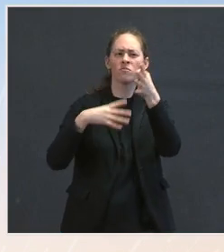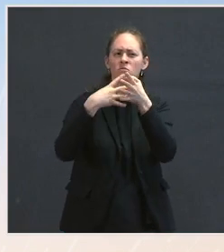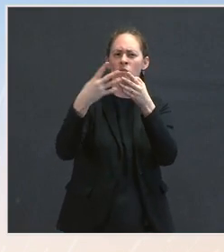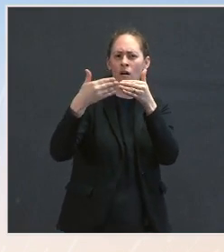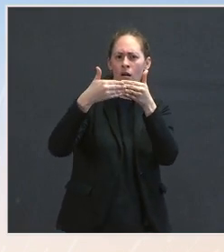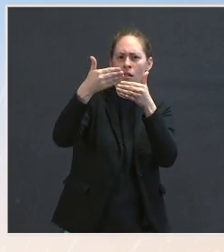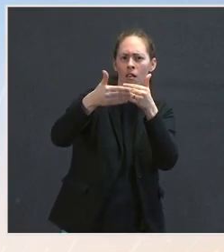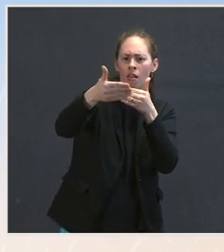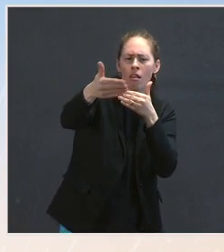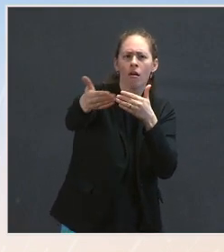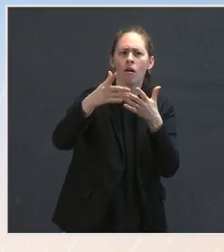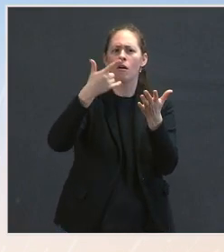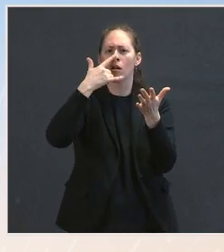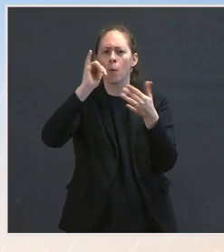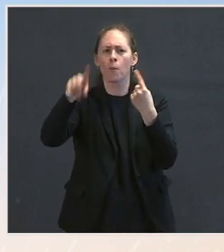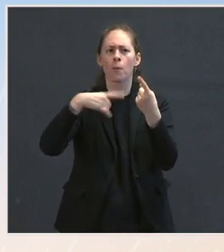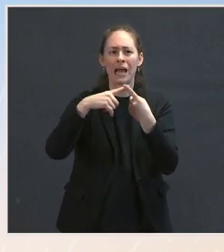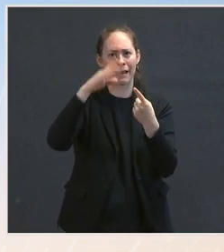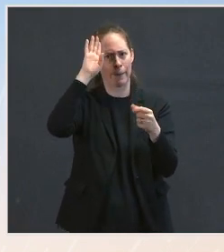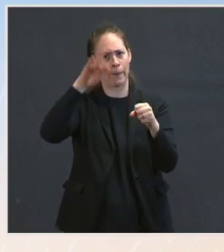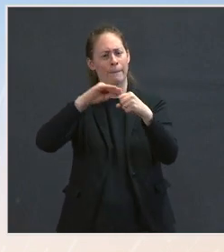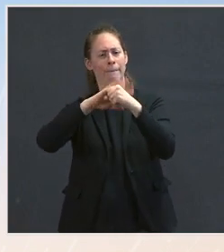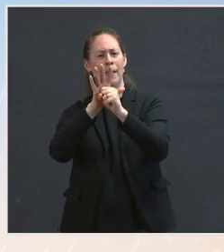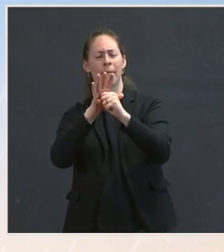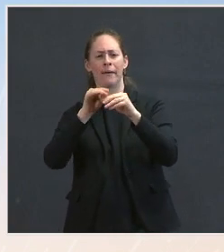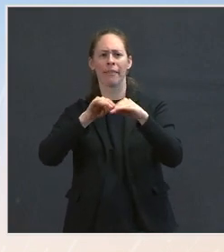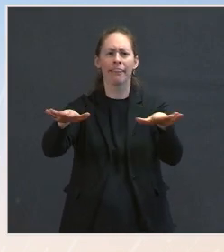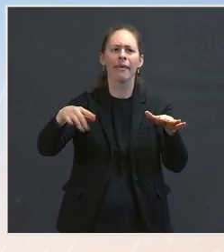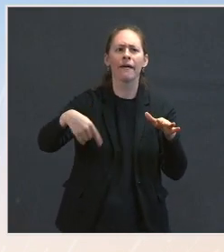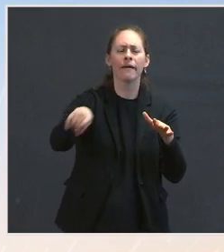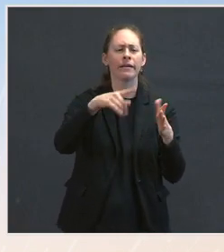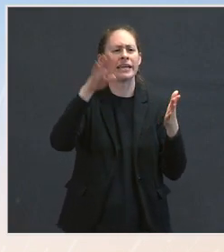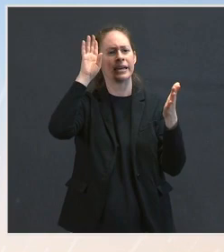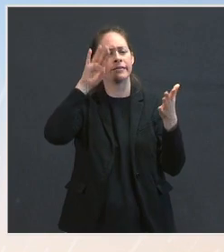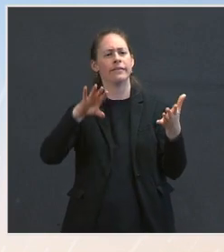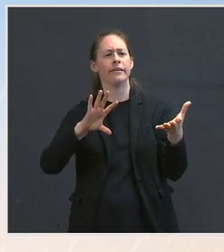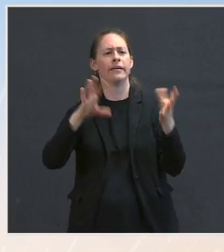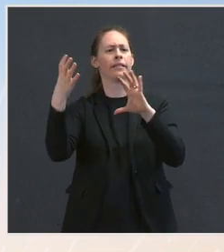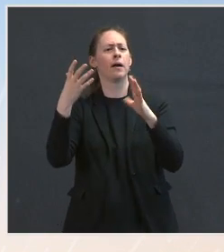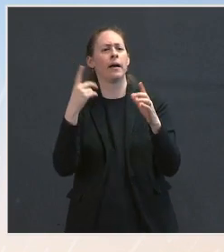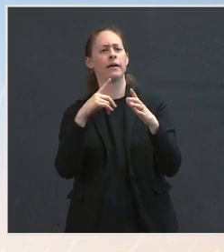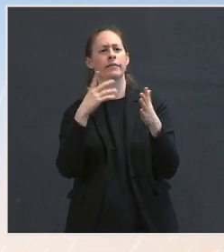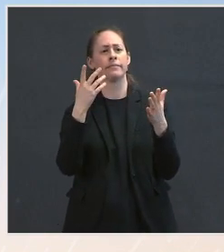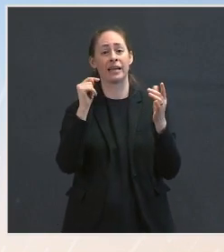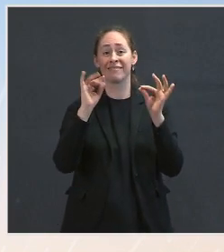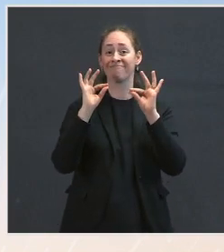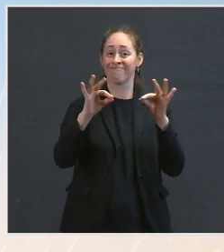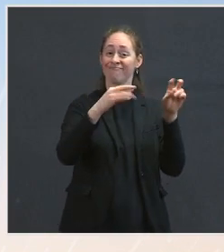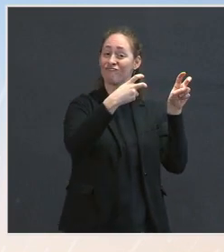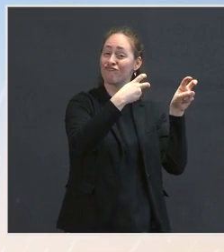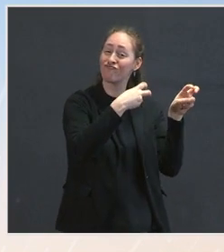the less-than-cooperative transition, and the failure to confirm a director? Ms. Psaki: Sure, George.